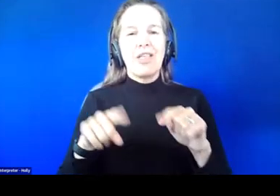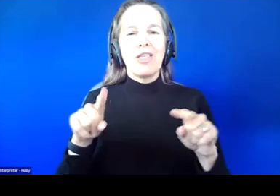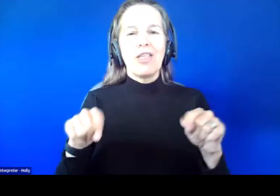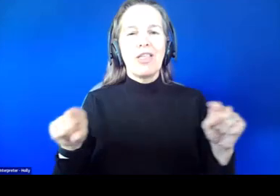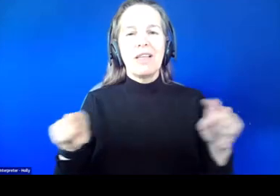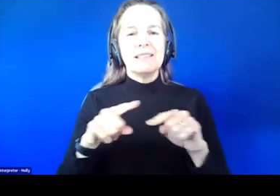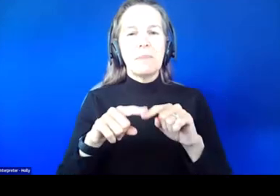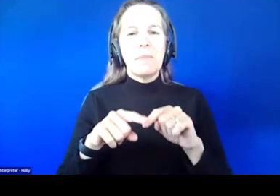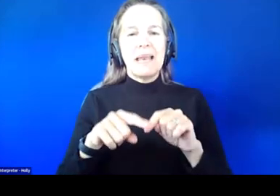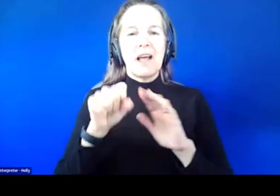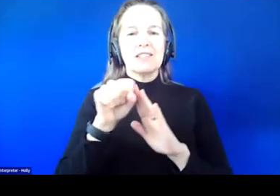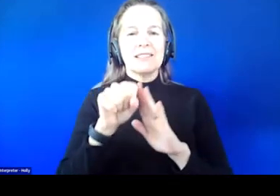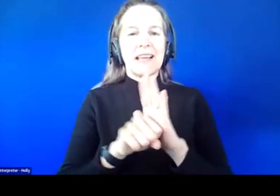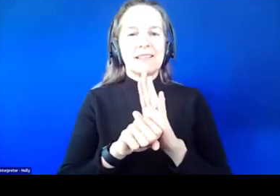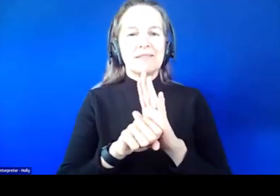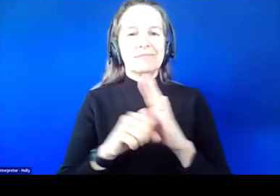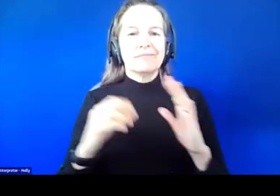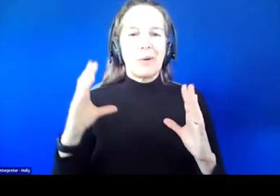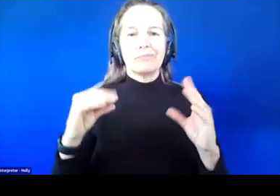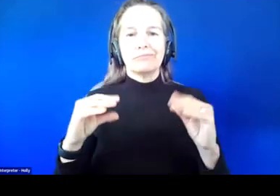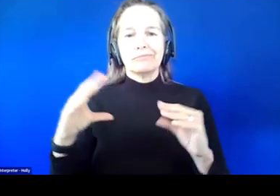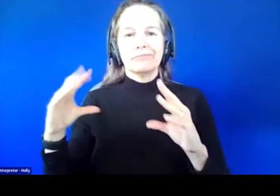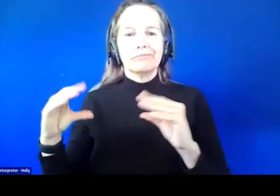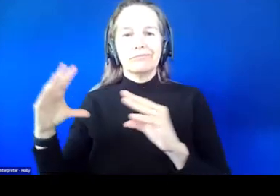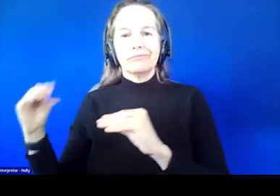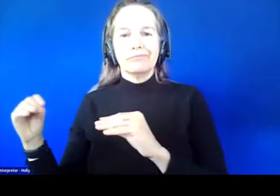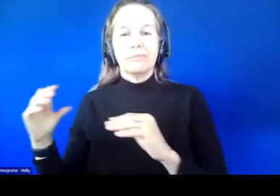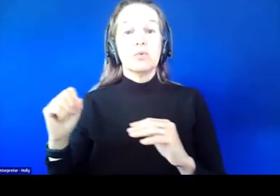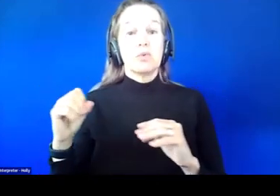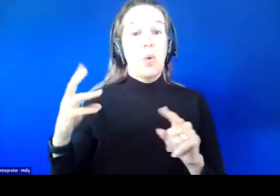So Washington, which you'll hear more about next,